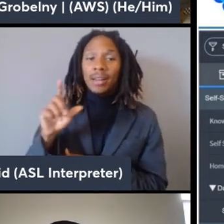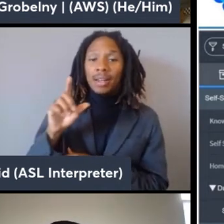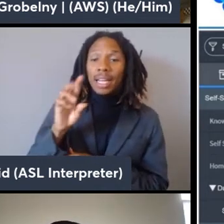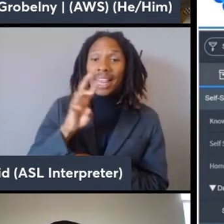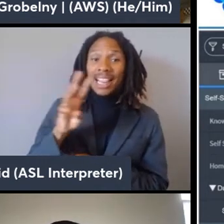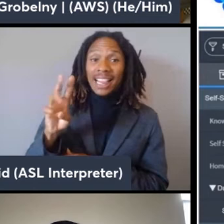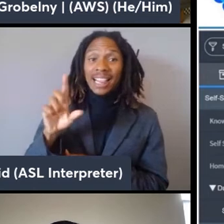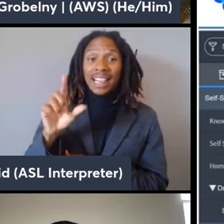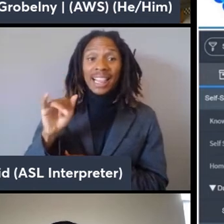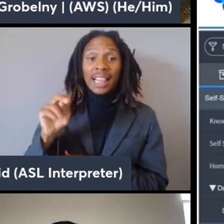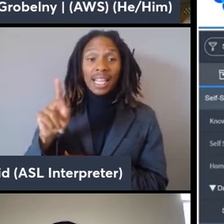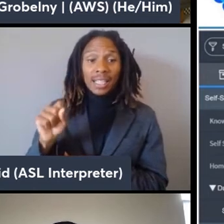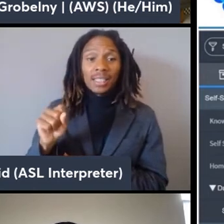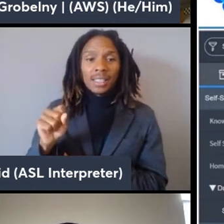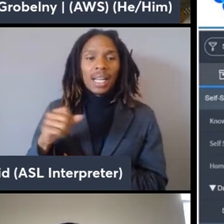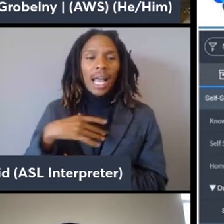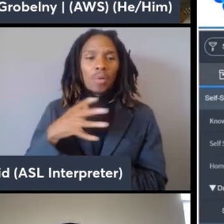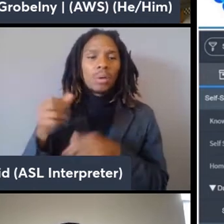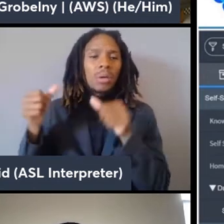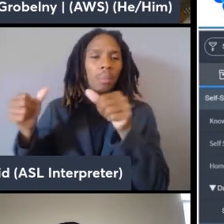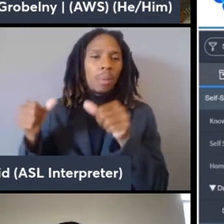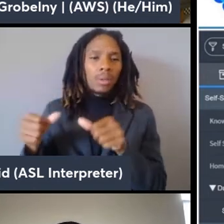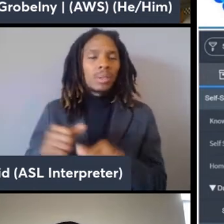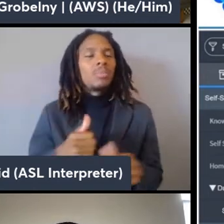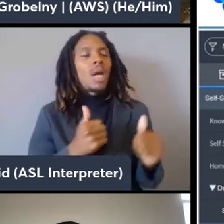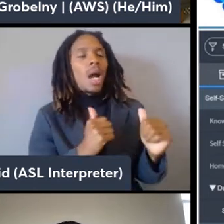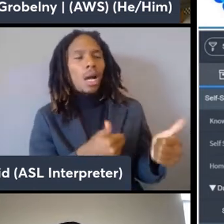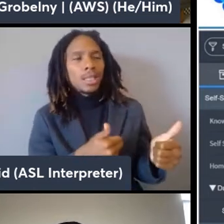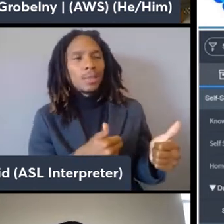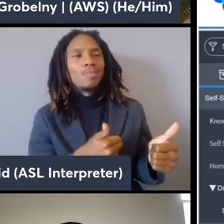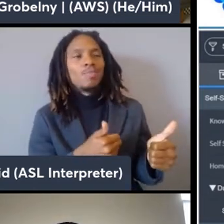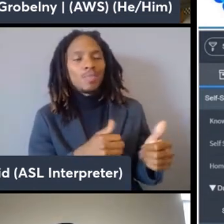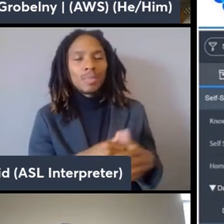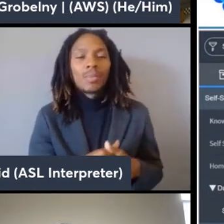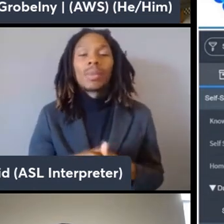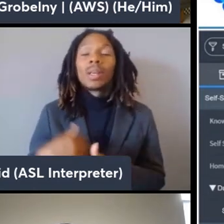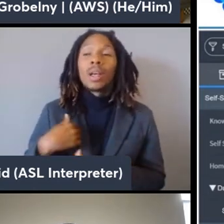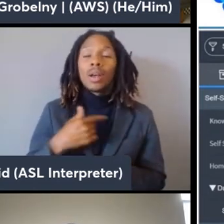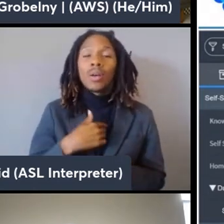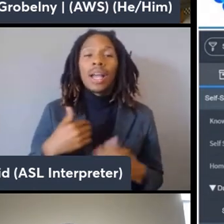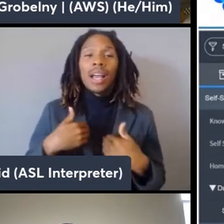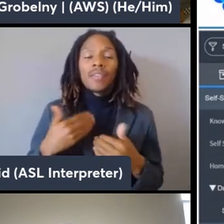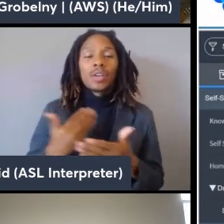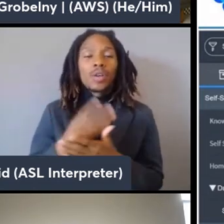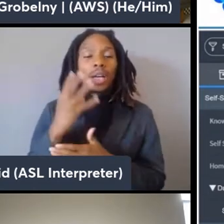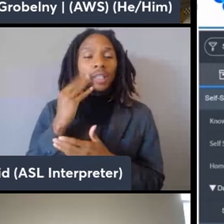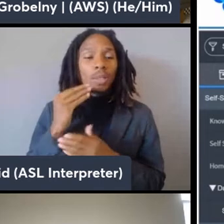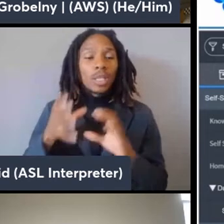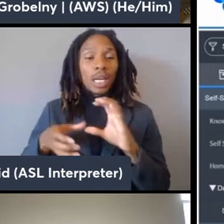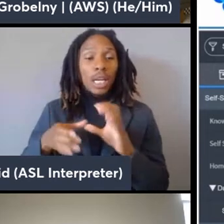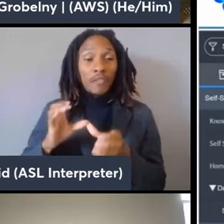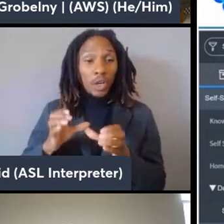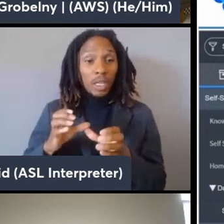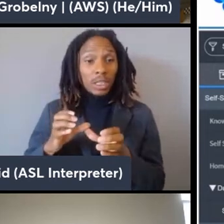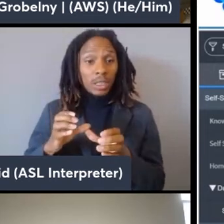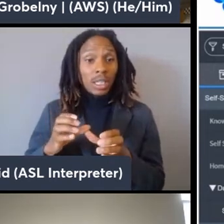I'll pass along and post to the channel. We have a new experience configuration. If you want dashboard embedding,